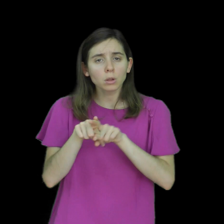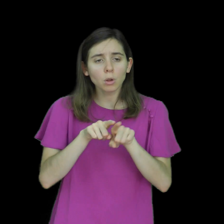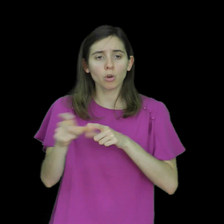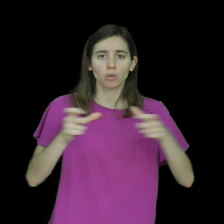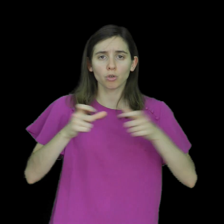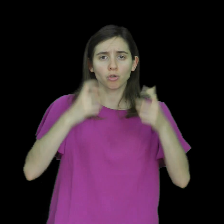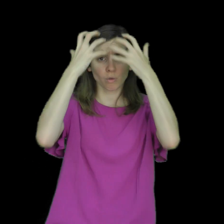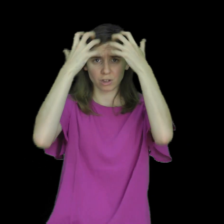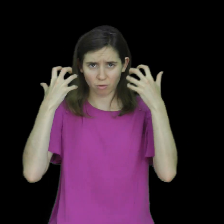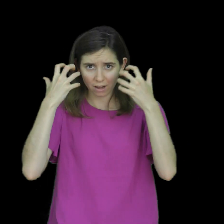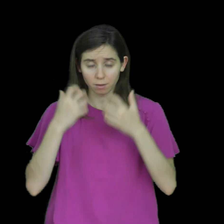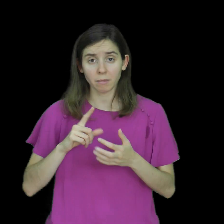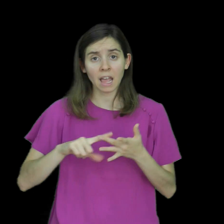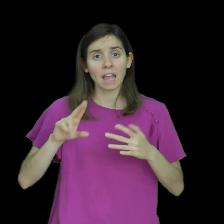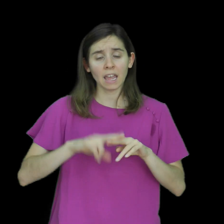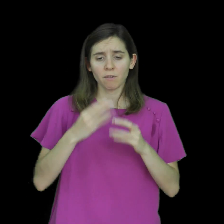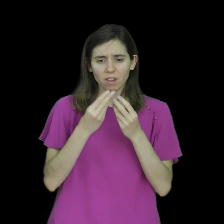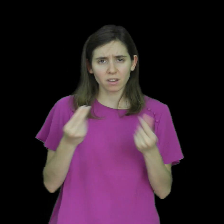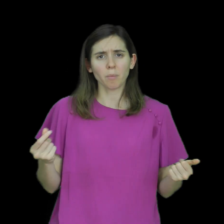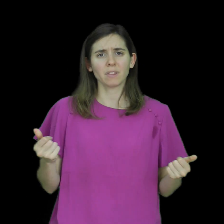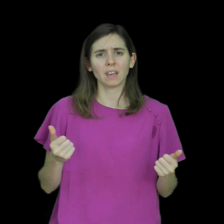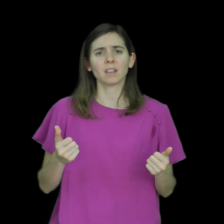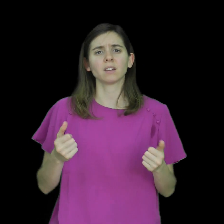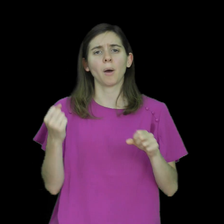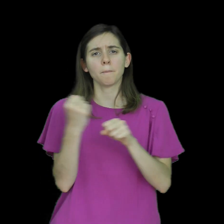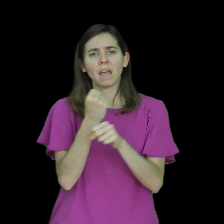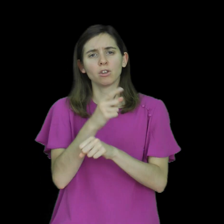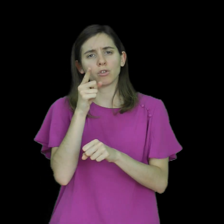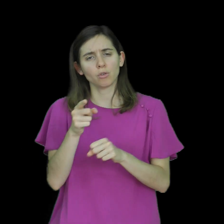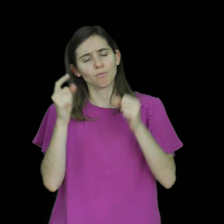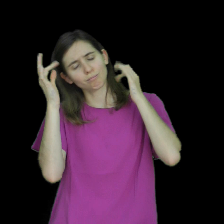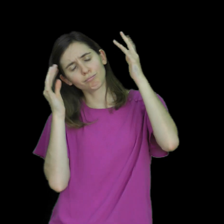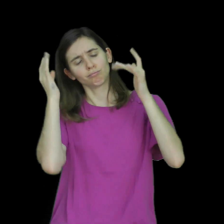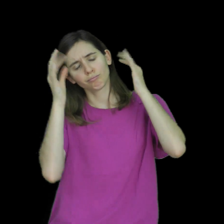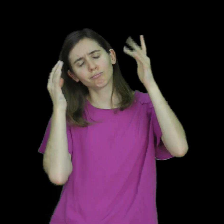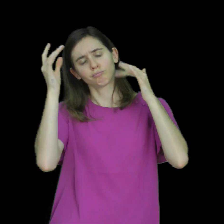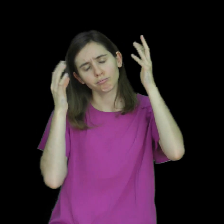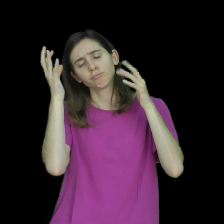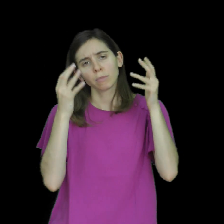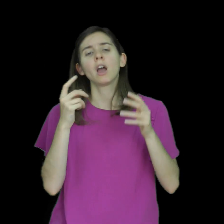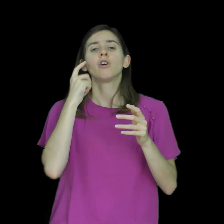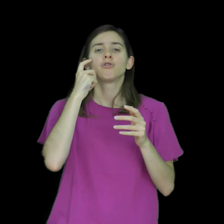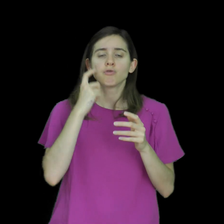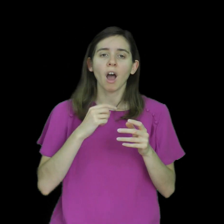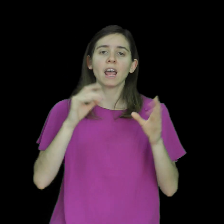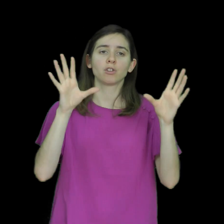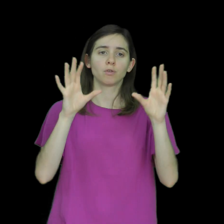If there's something in your life that keeps you up at night, do what you can to resolve it.